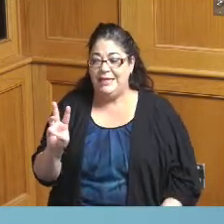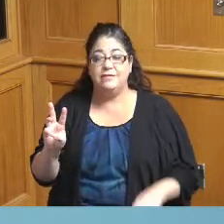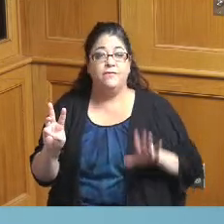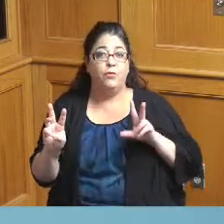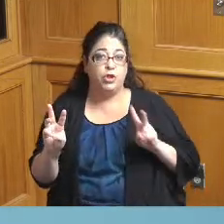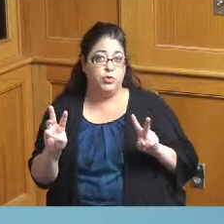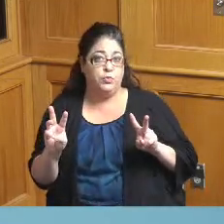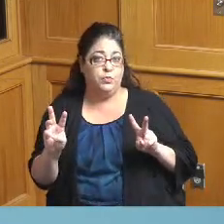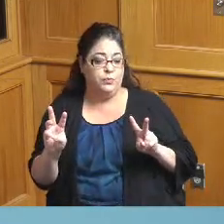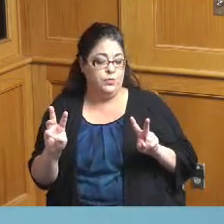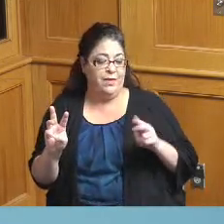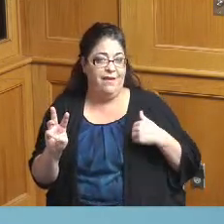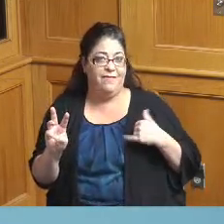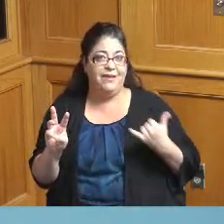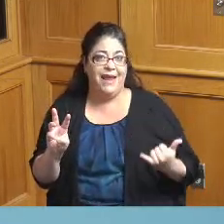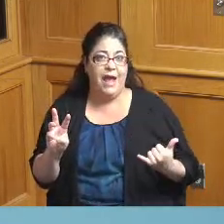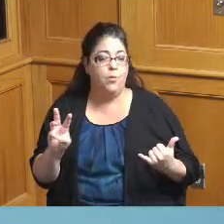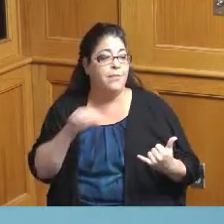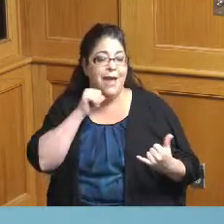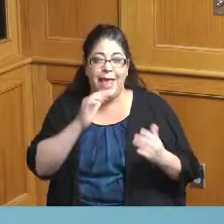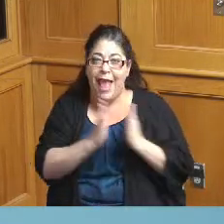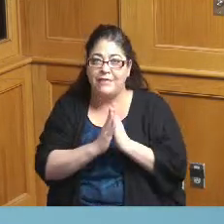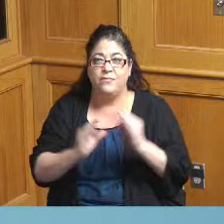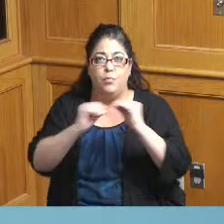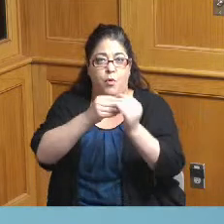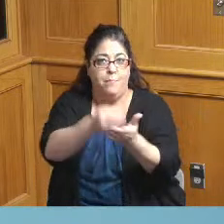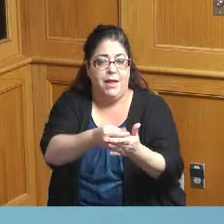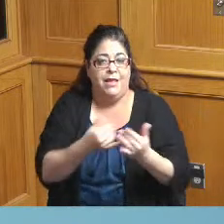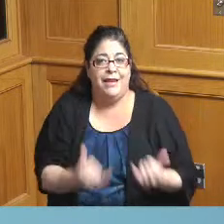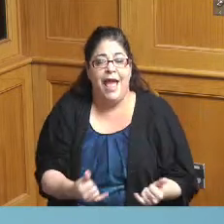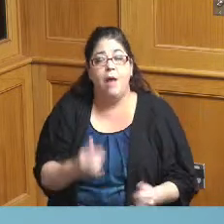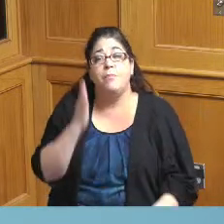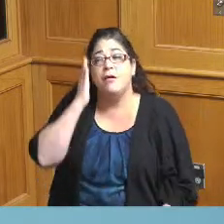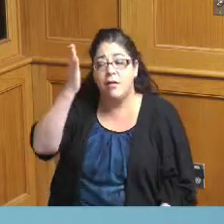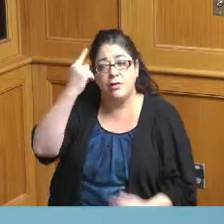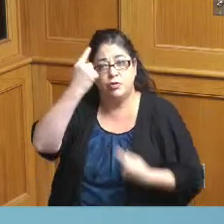for additional than we have now I'm just saying that's something we need to consider in the future